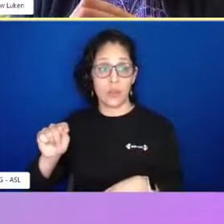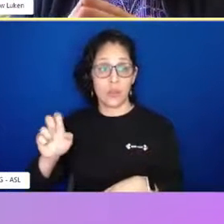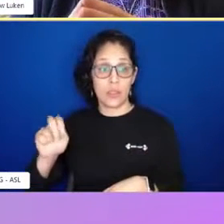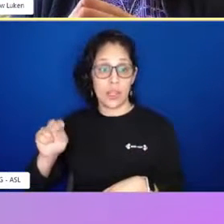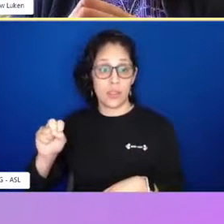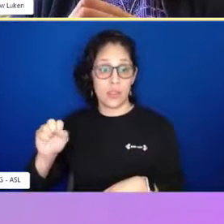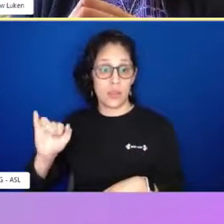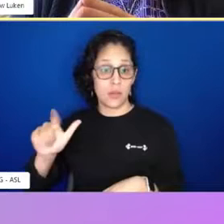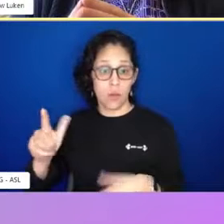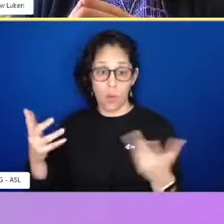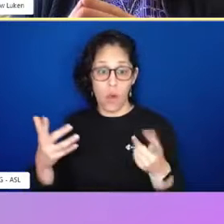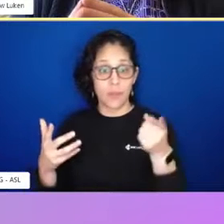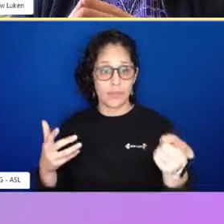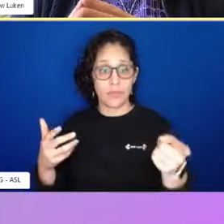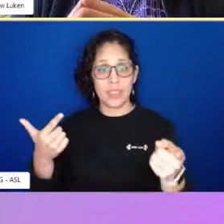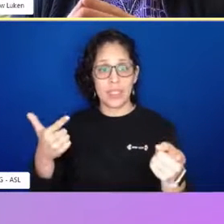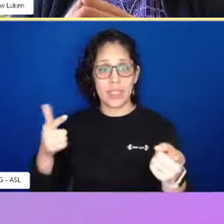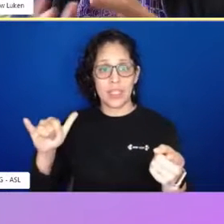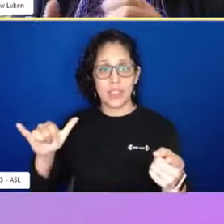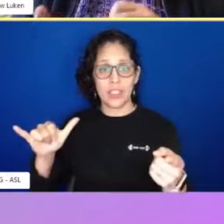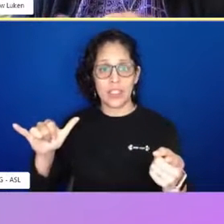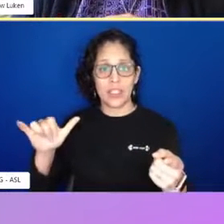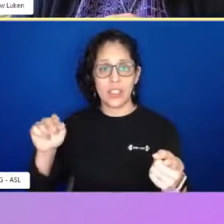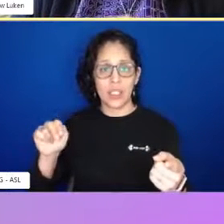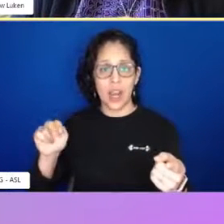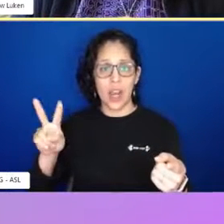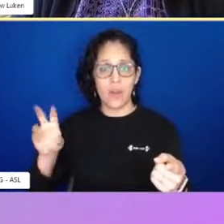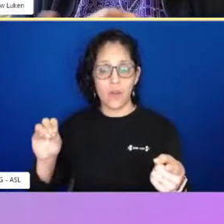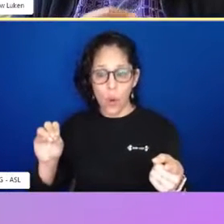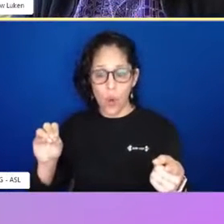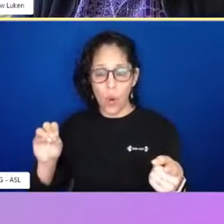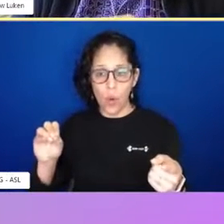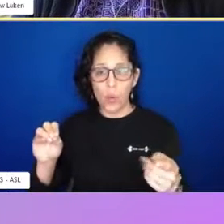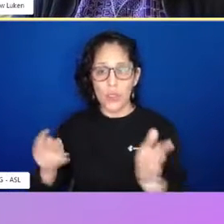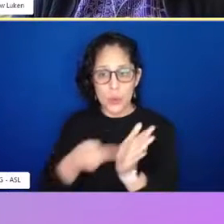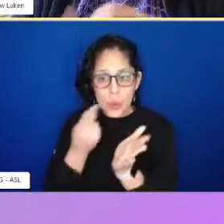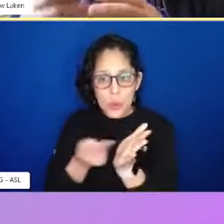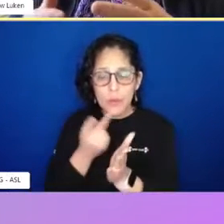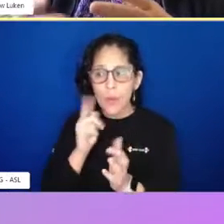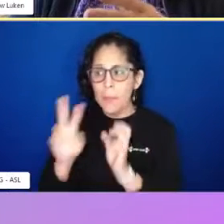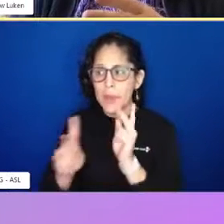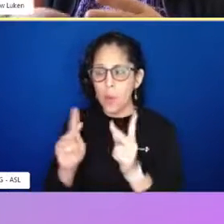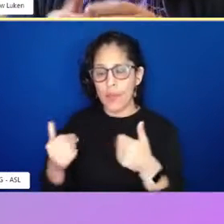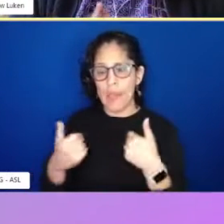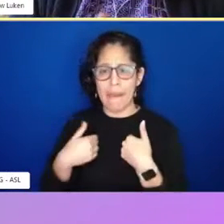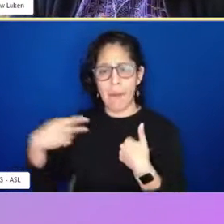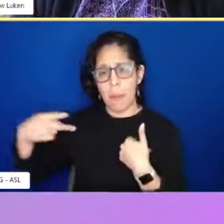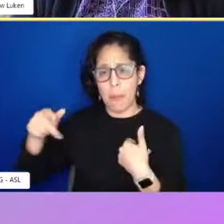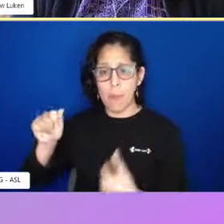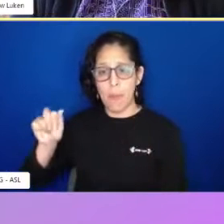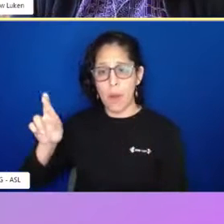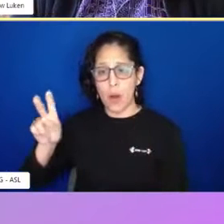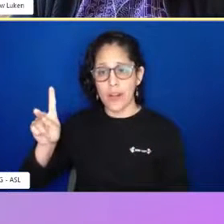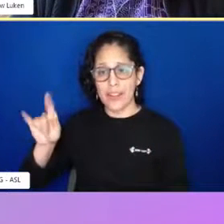groups. And this utensil example might be a gyro spoon for people